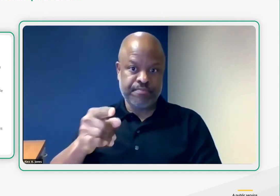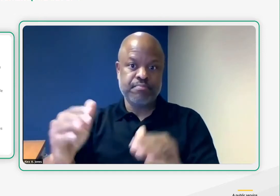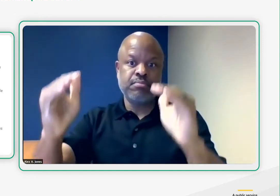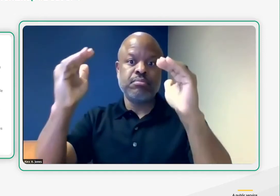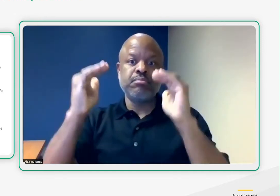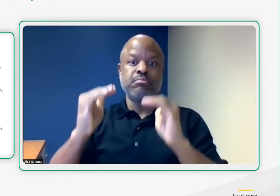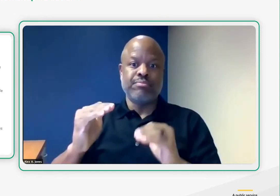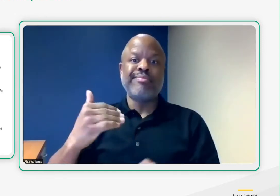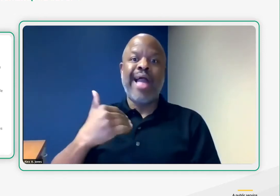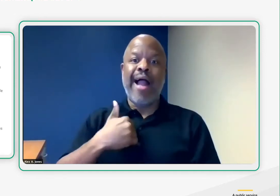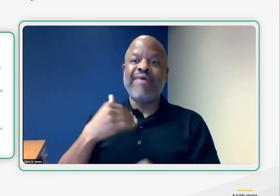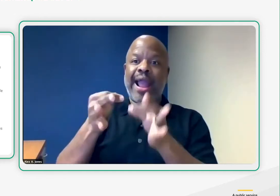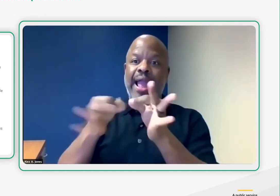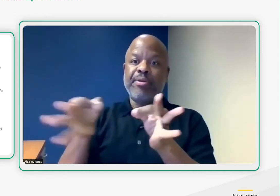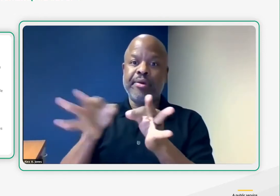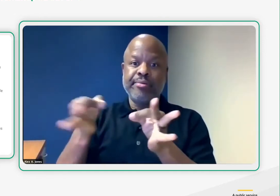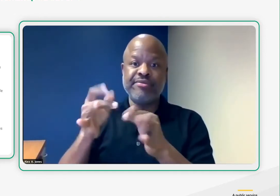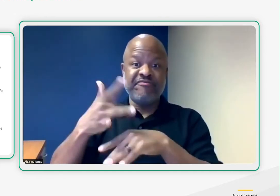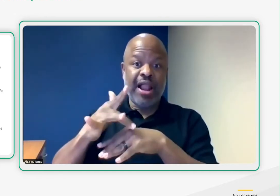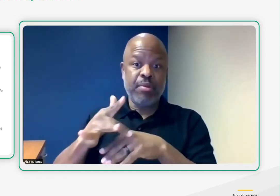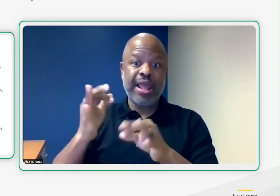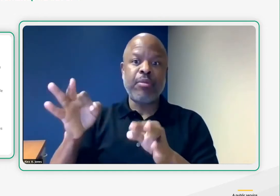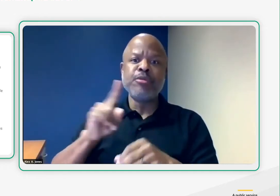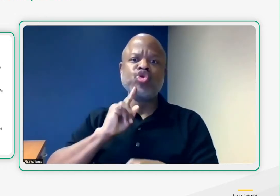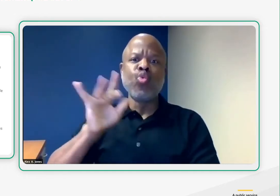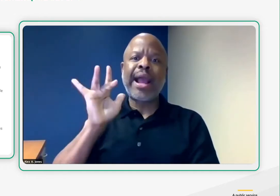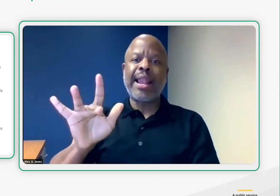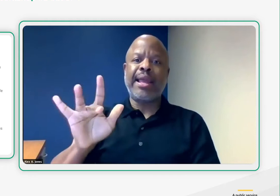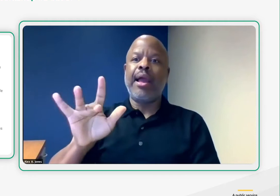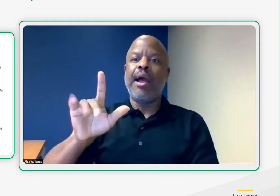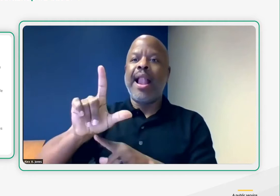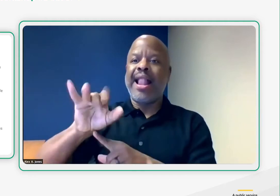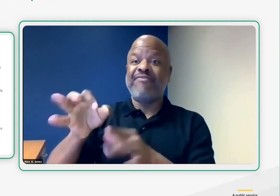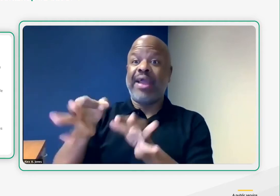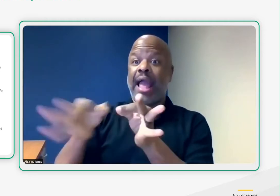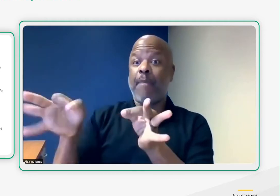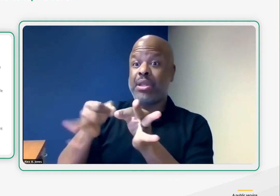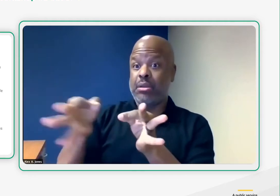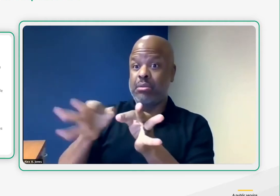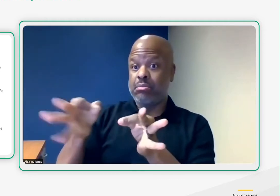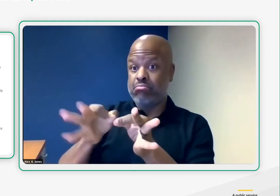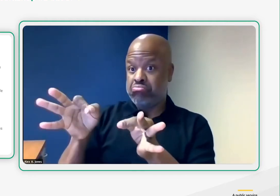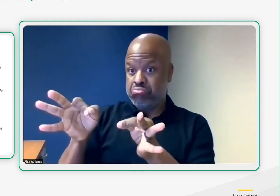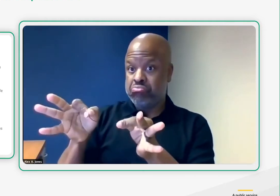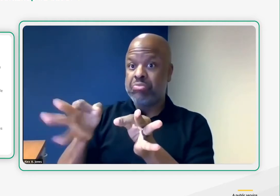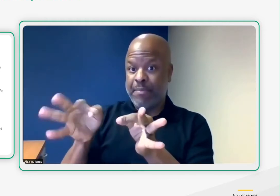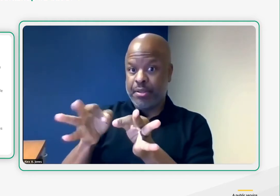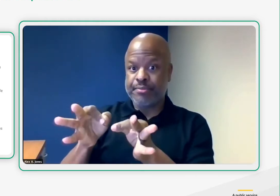Additionally, we also have closed captioning available. And this, these can be set, again, with a button.